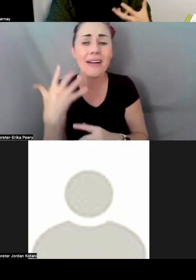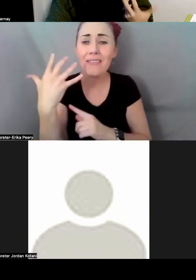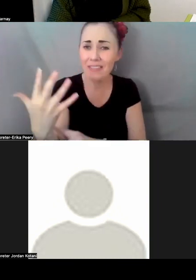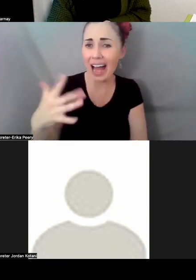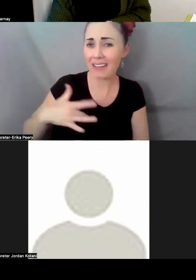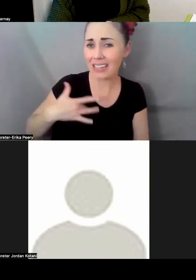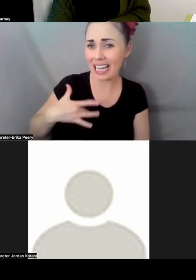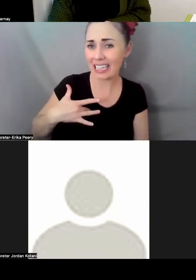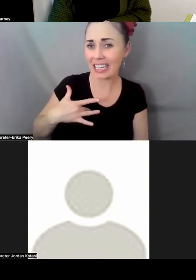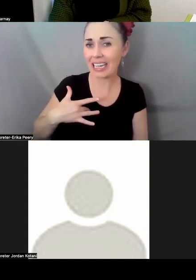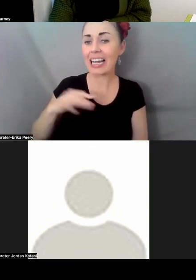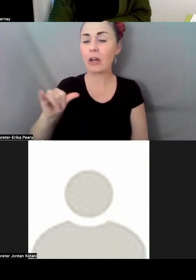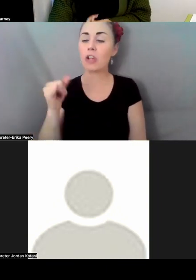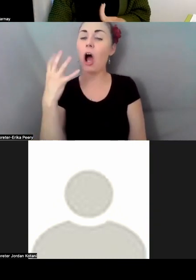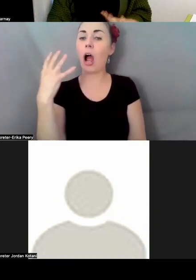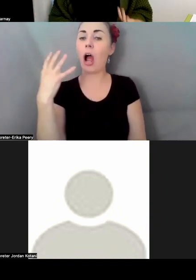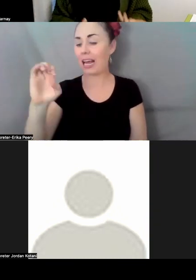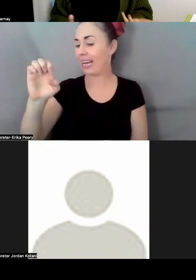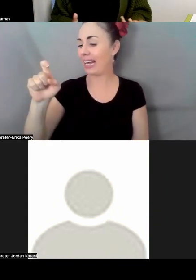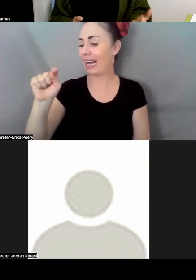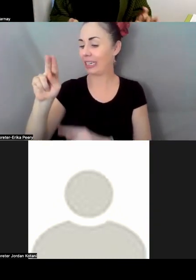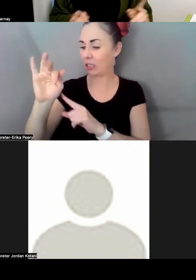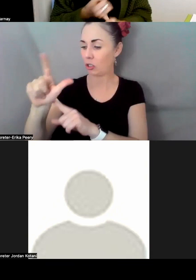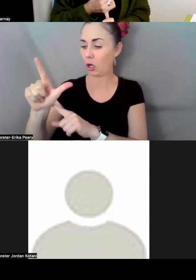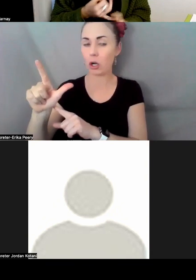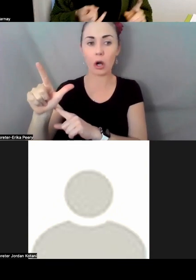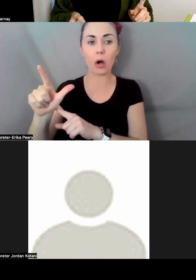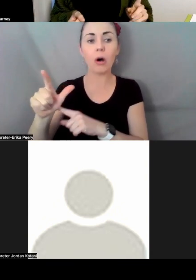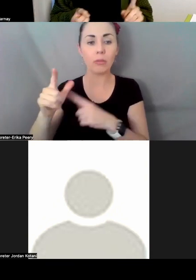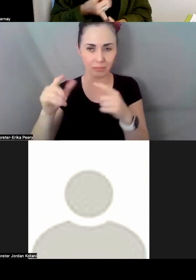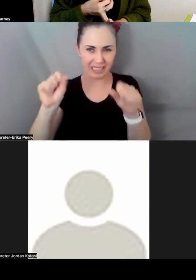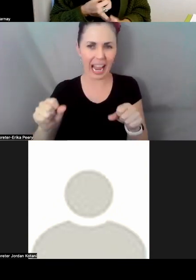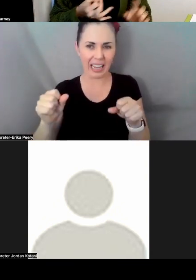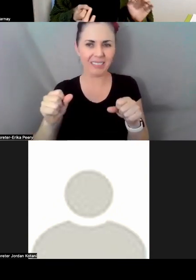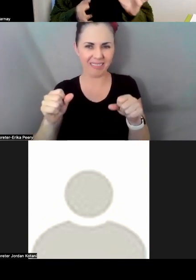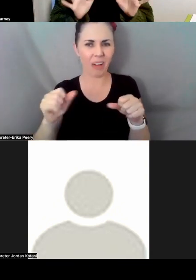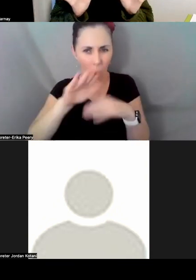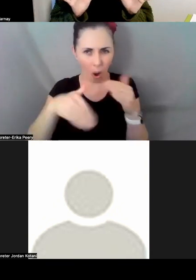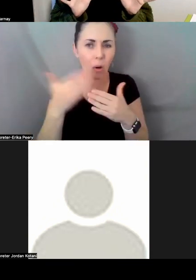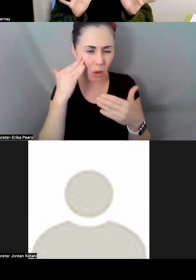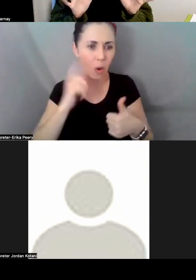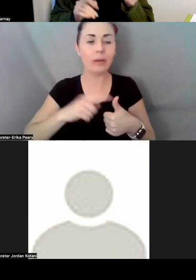and those are the external senses. Those are the ones that we all know. Sight, taste, touch